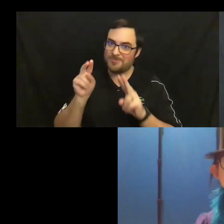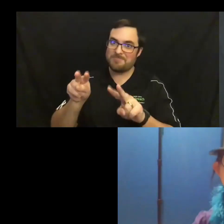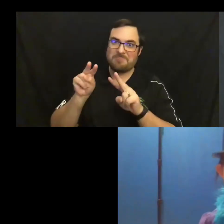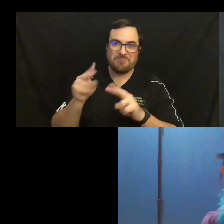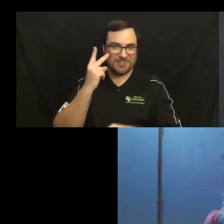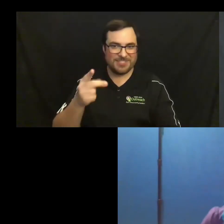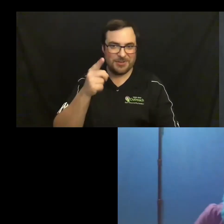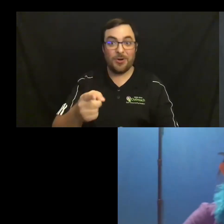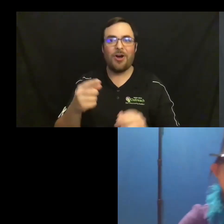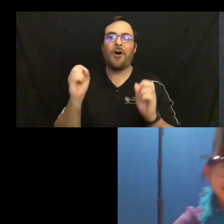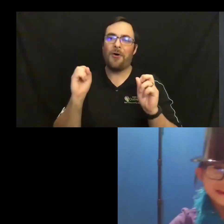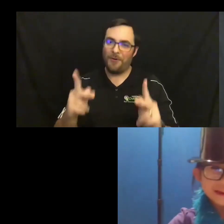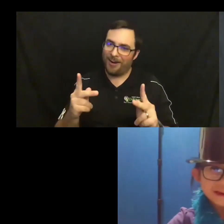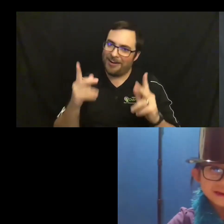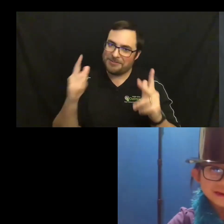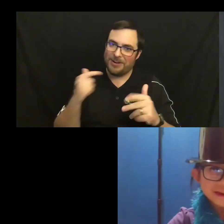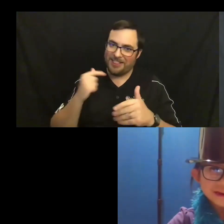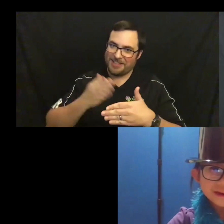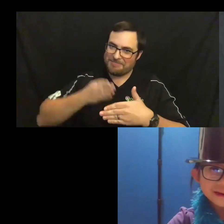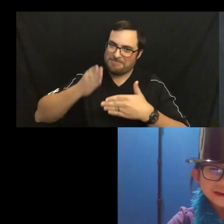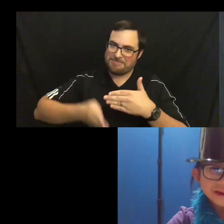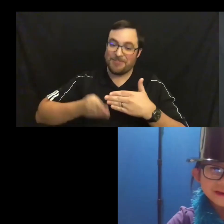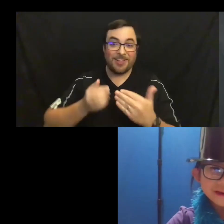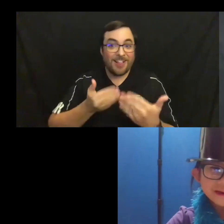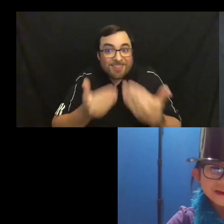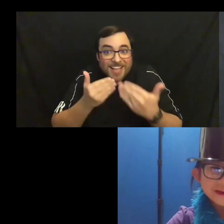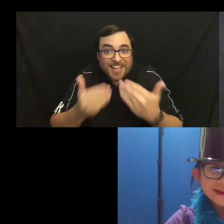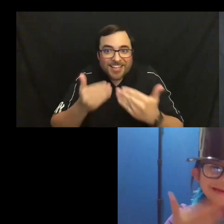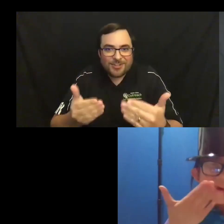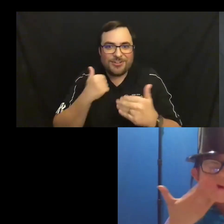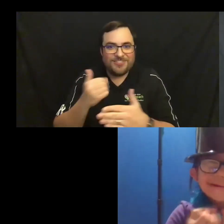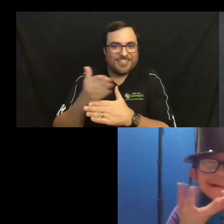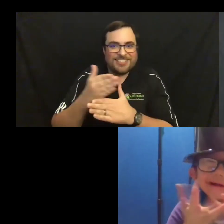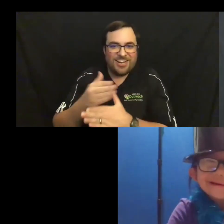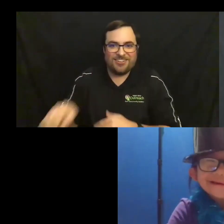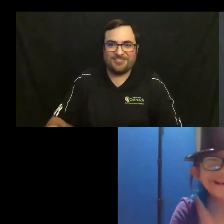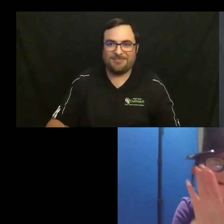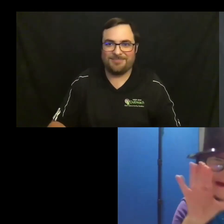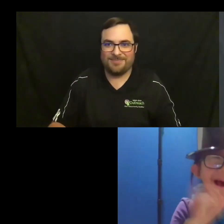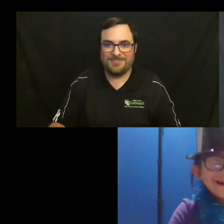Ok, I think we are going to go on to the next person. Thank you Marian for joining us.